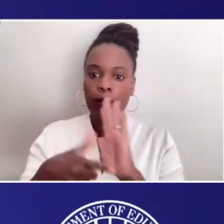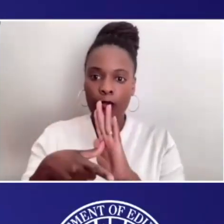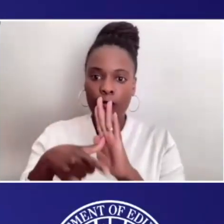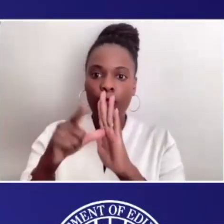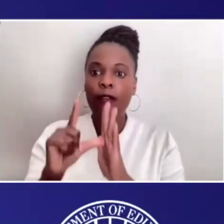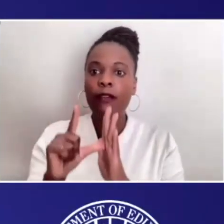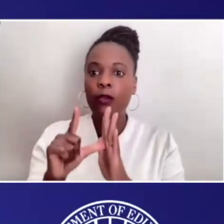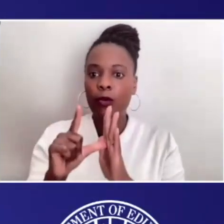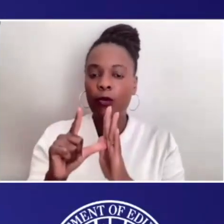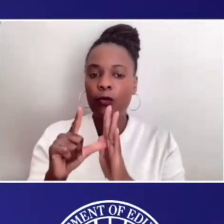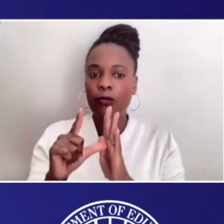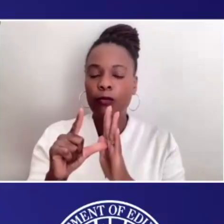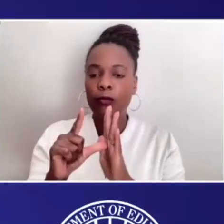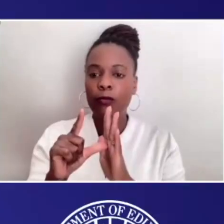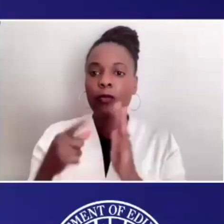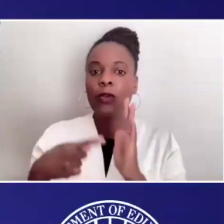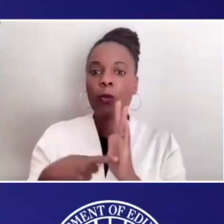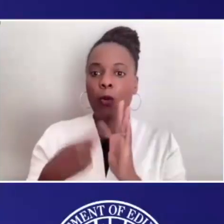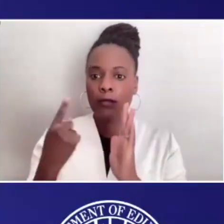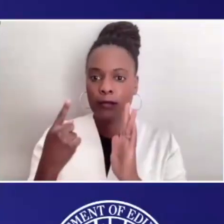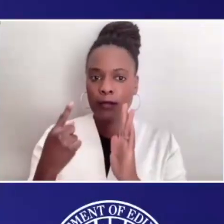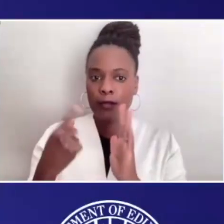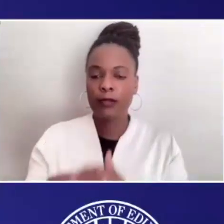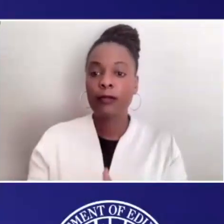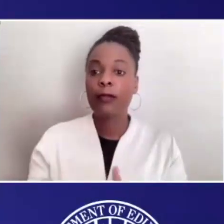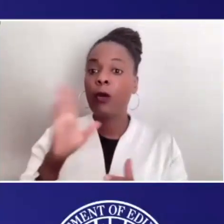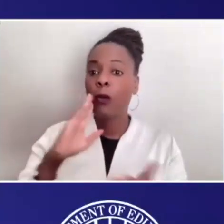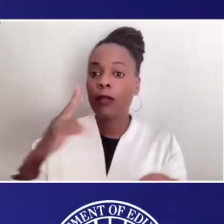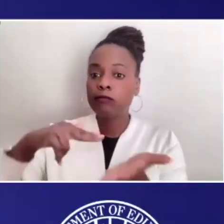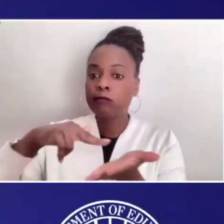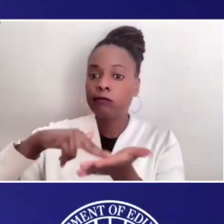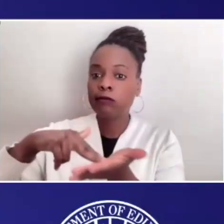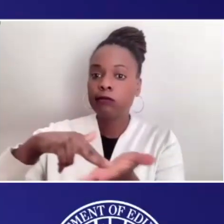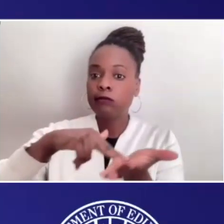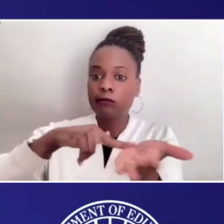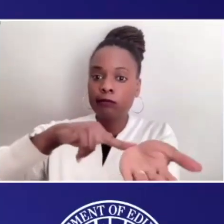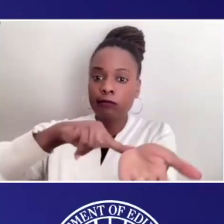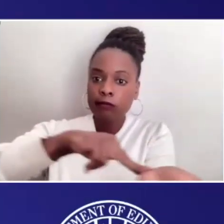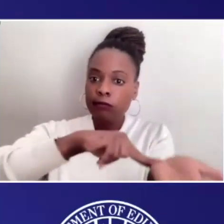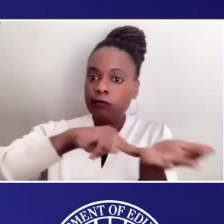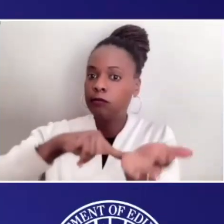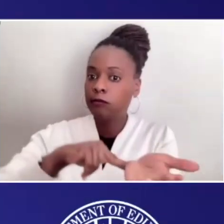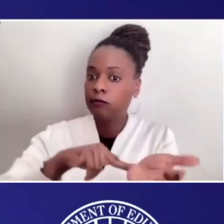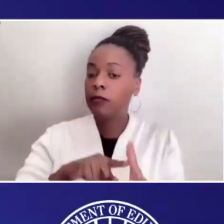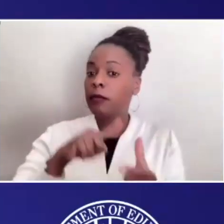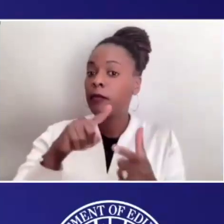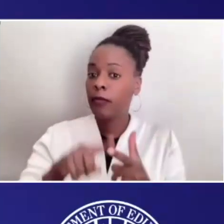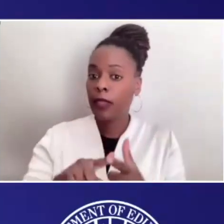at one time. We will take a pulse check first, then when we are ready to take a